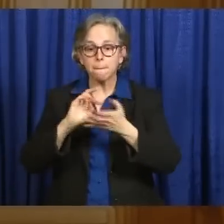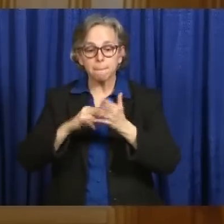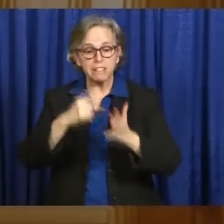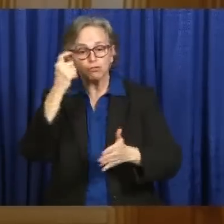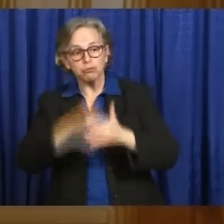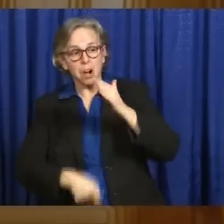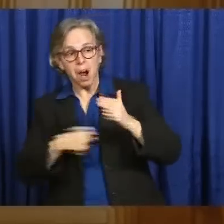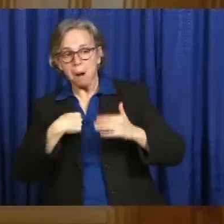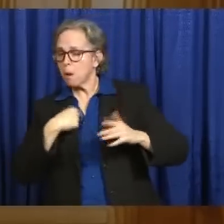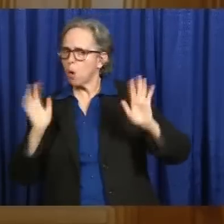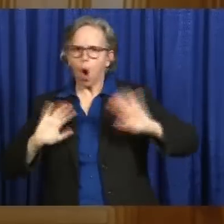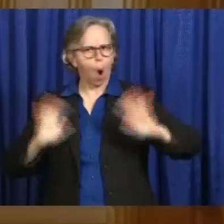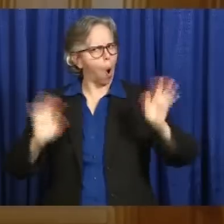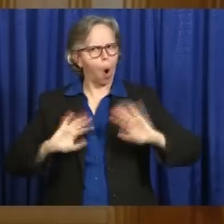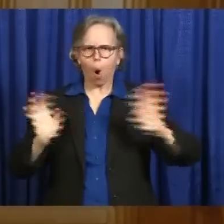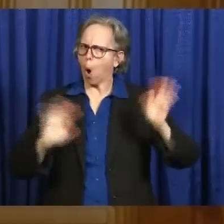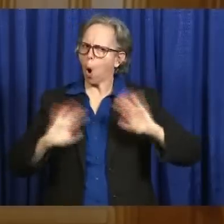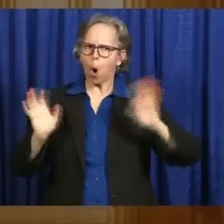WATER UTILITY TO REQUEST THAT